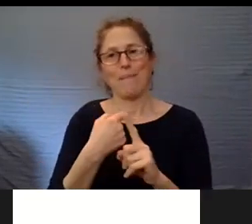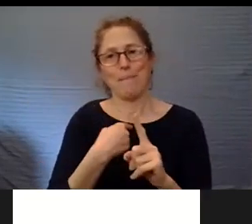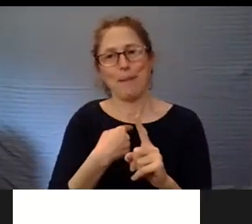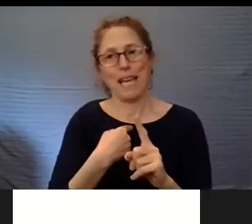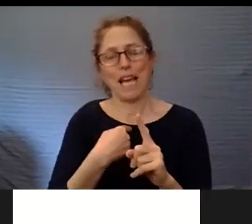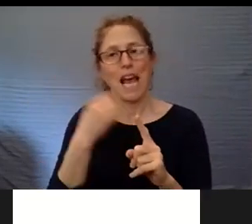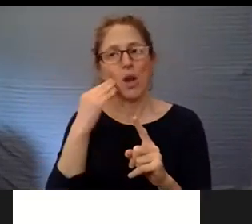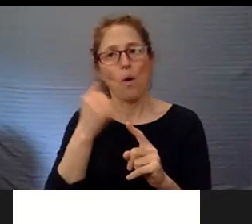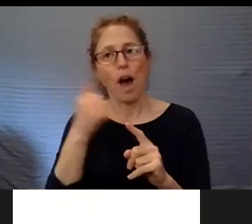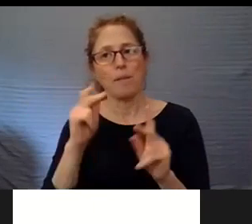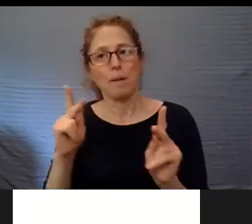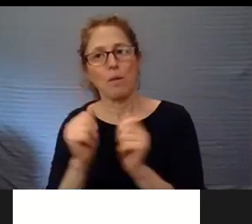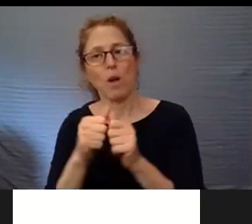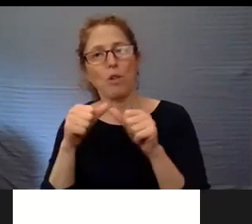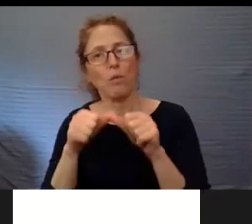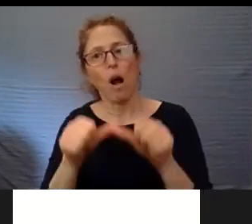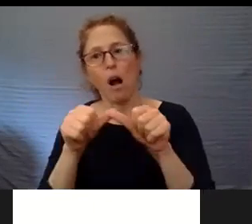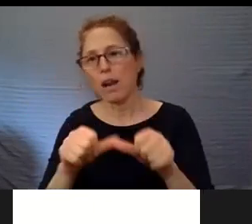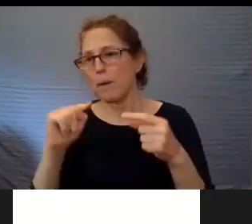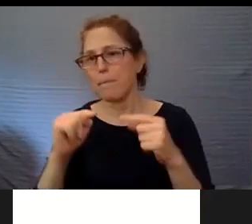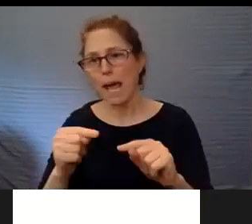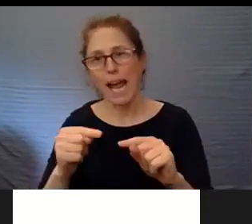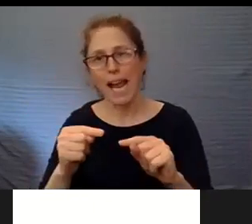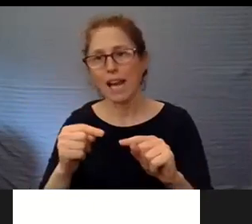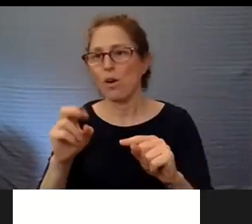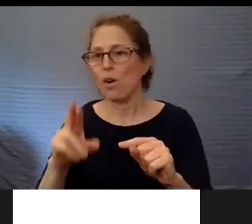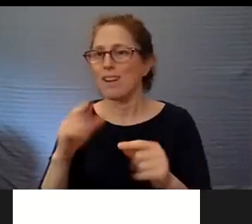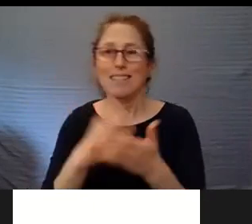with chronic pain or some form of chronic pain or disability